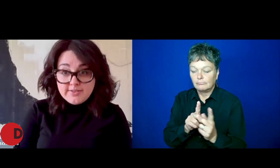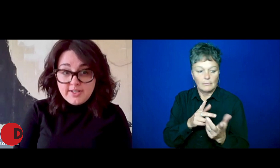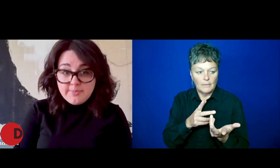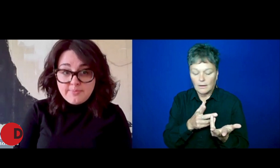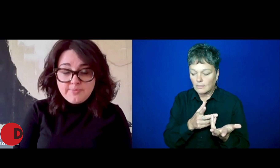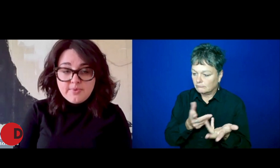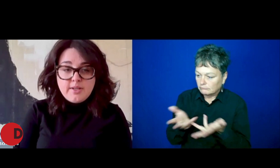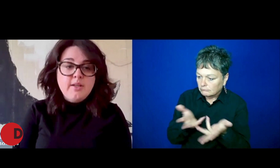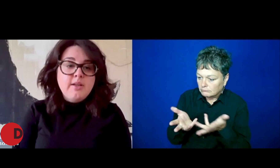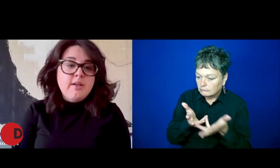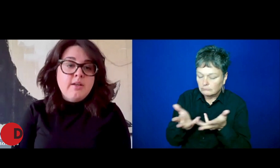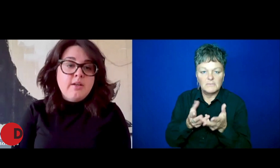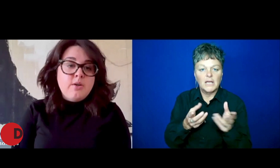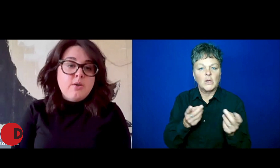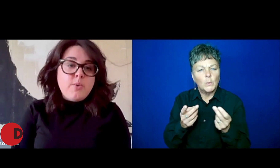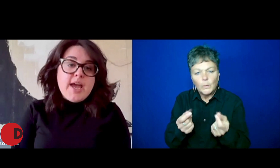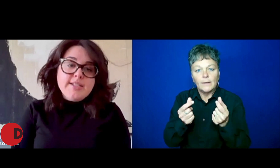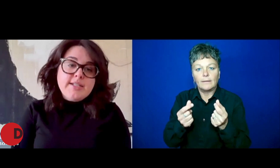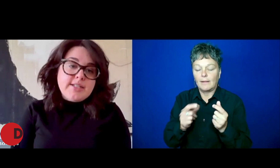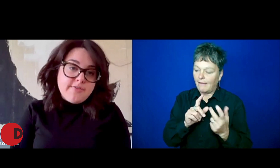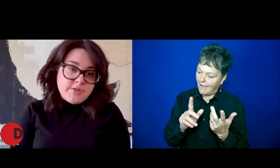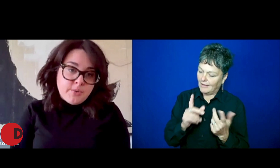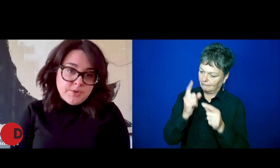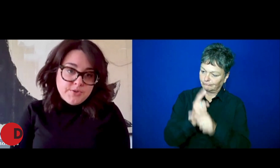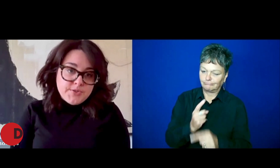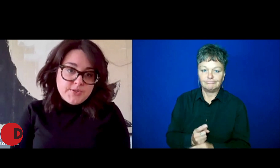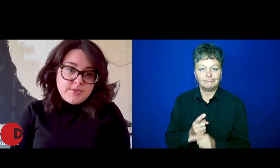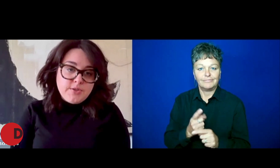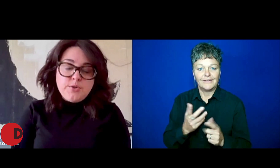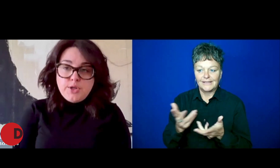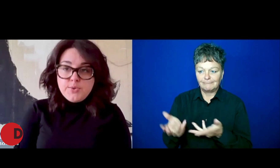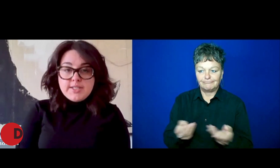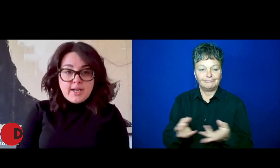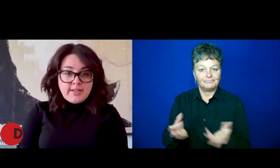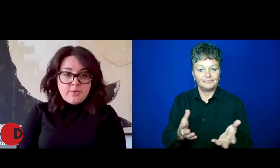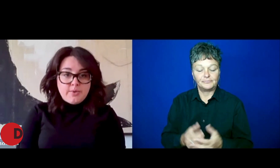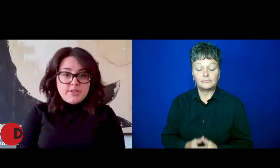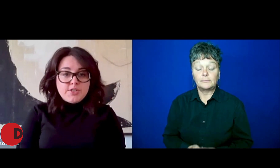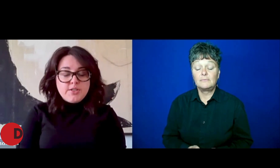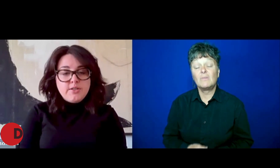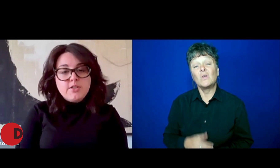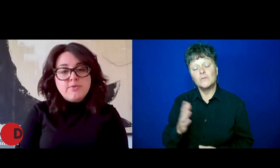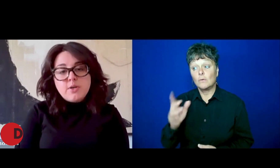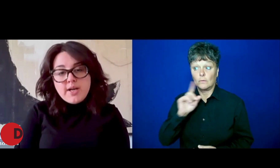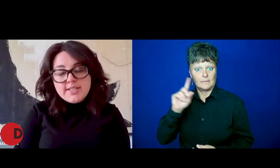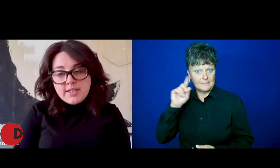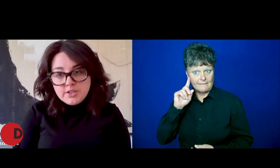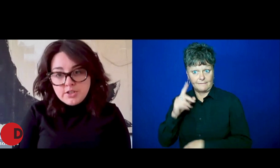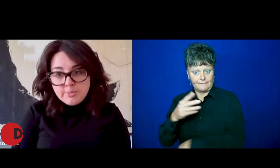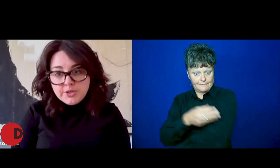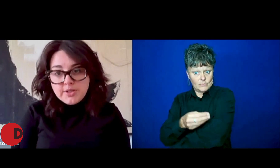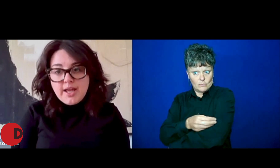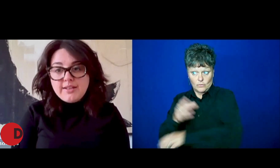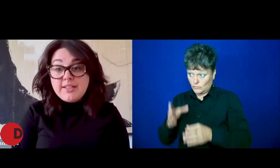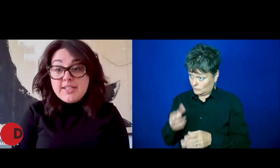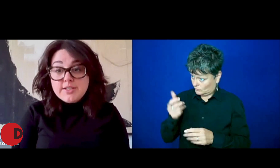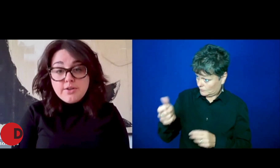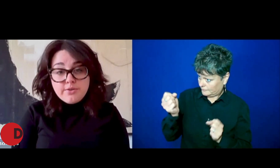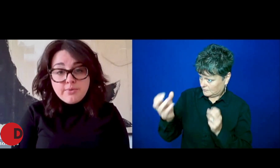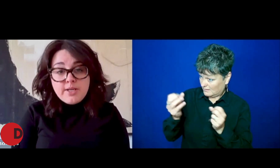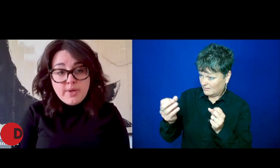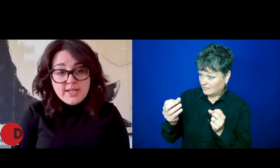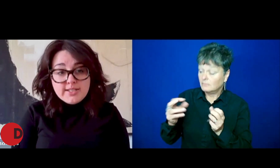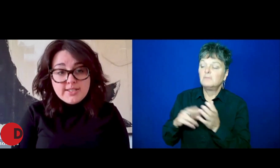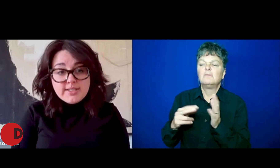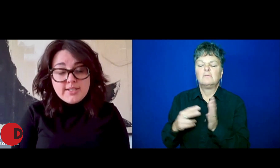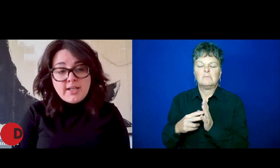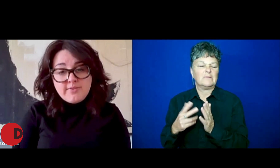including the specific terminology used. The materials provide important